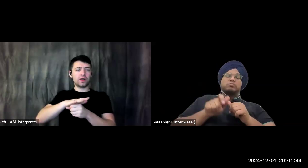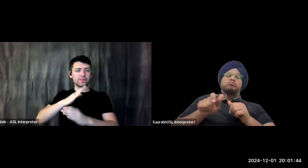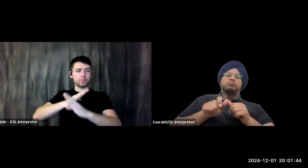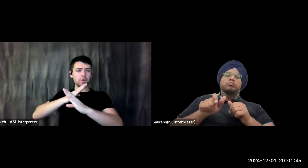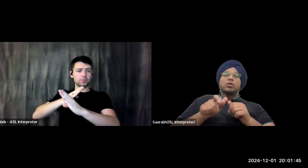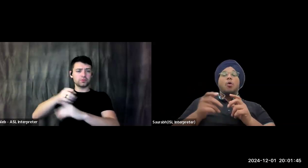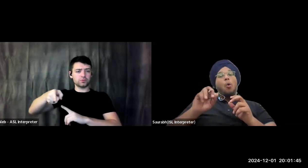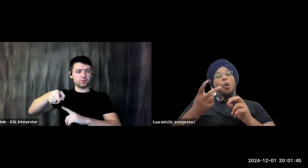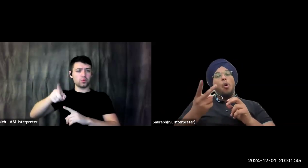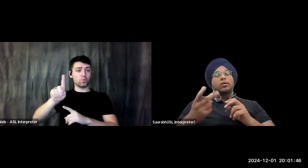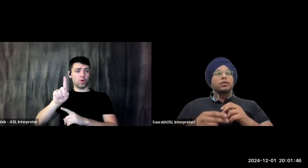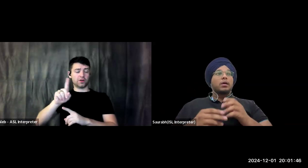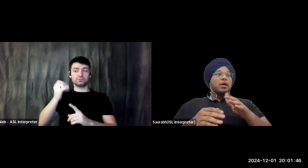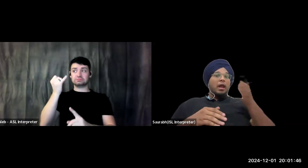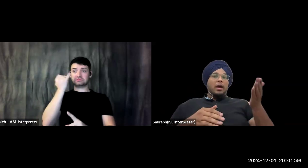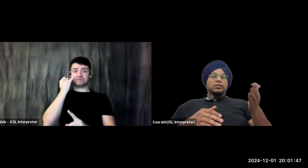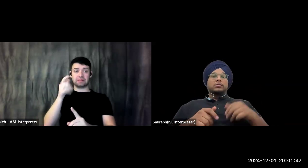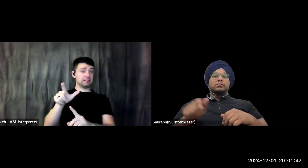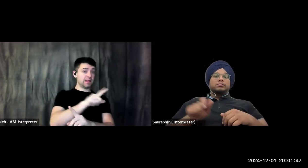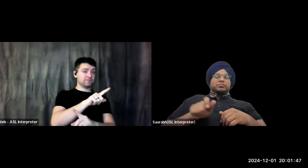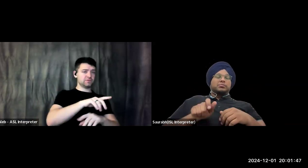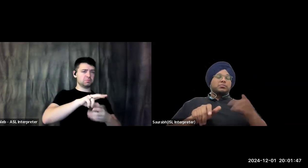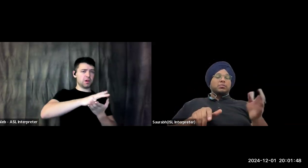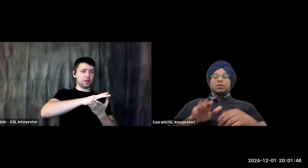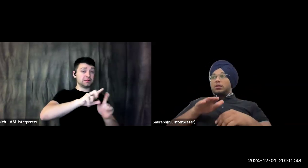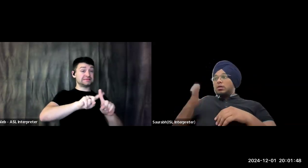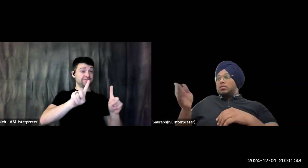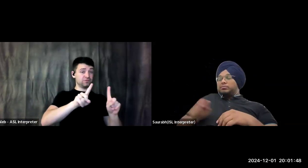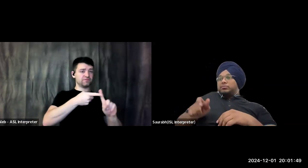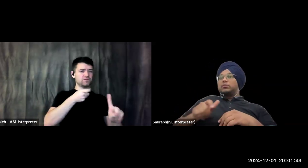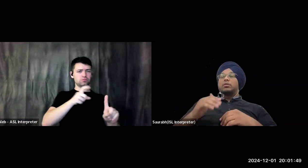To my right, around my head. Or